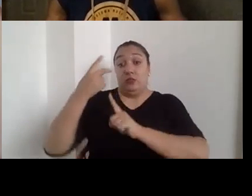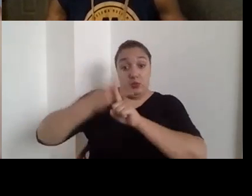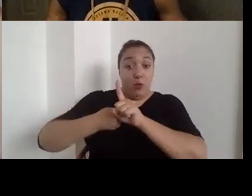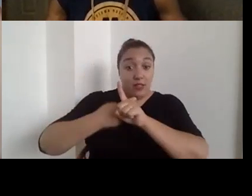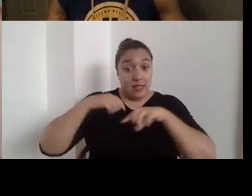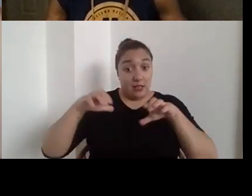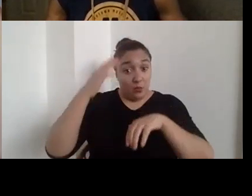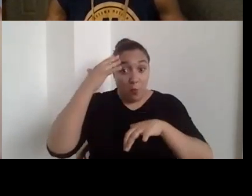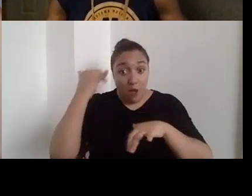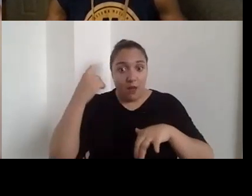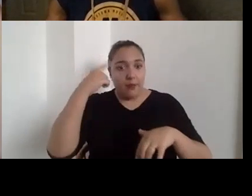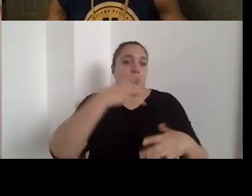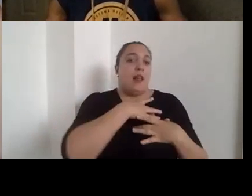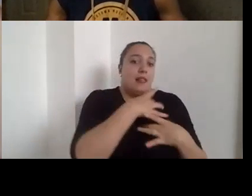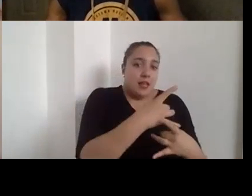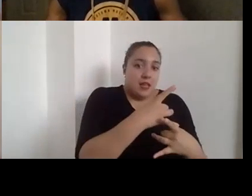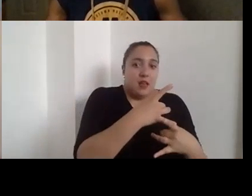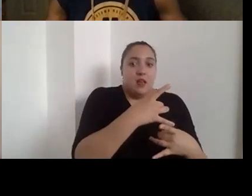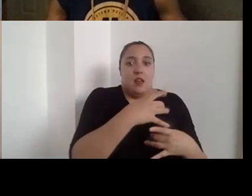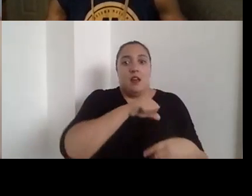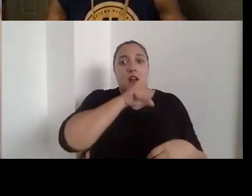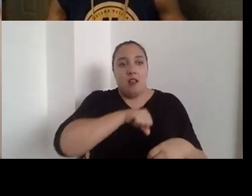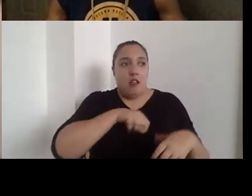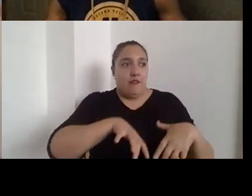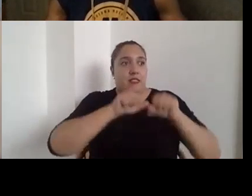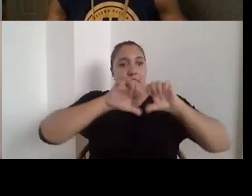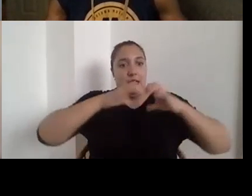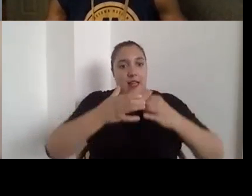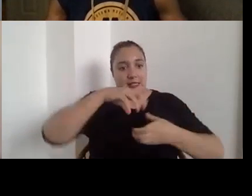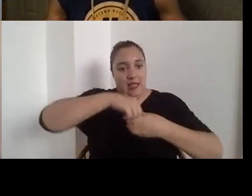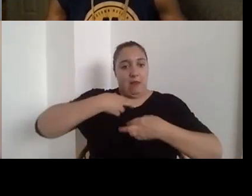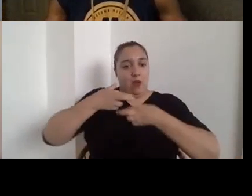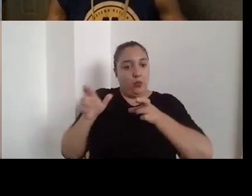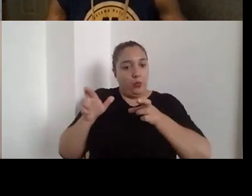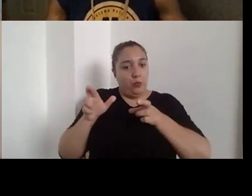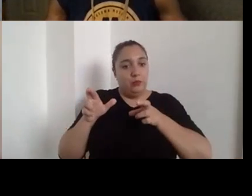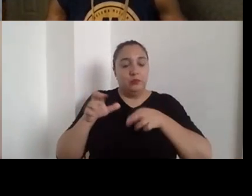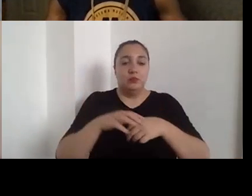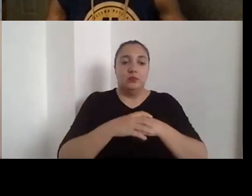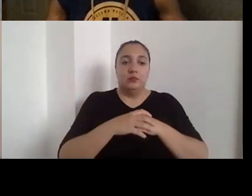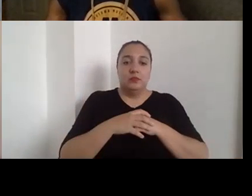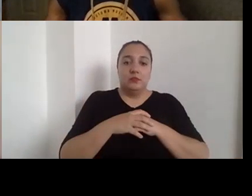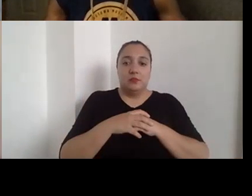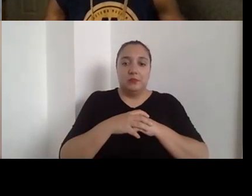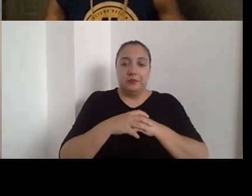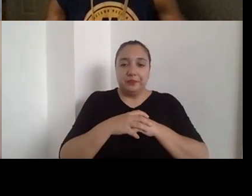I take the classes I like in my room or just put on music or as someone sorry, I'm forgetting right now who mentioned